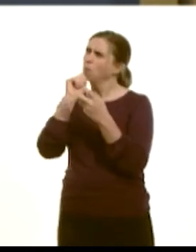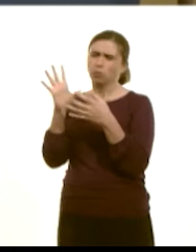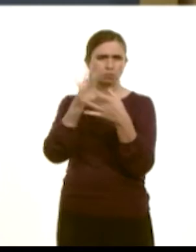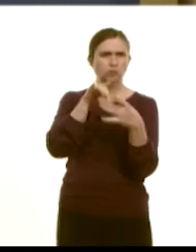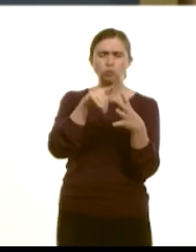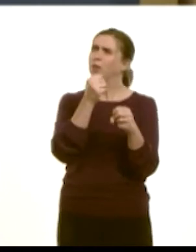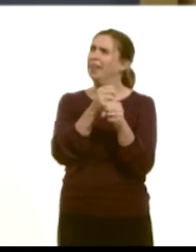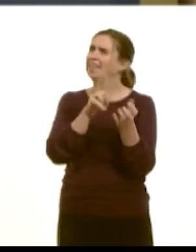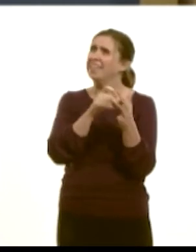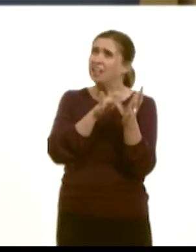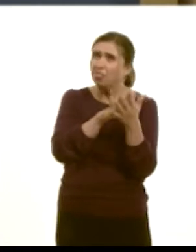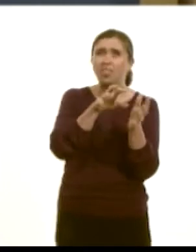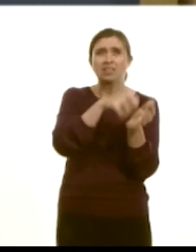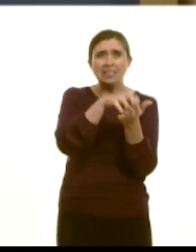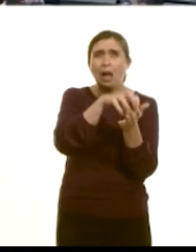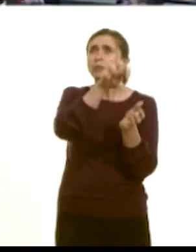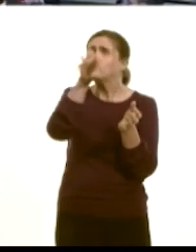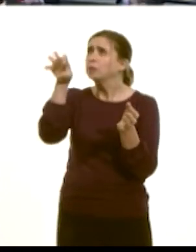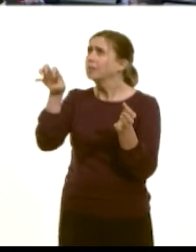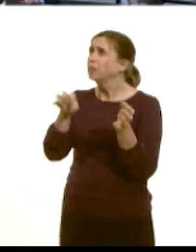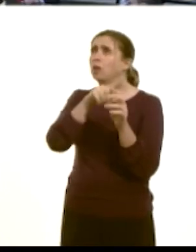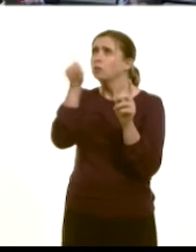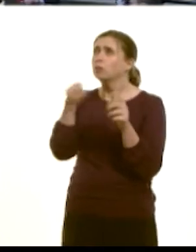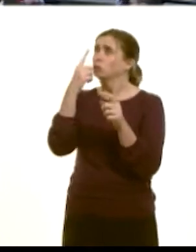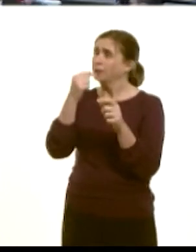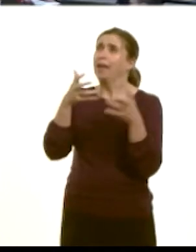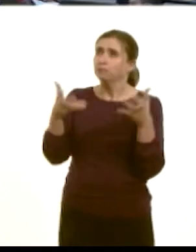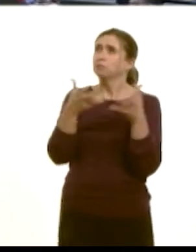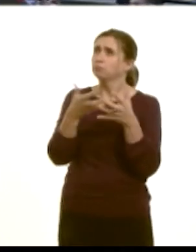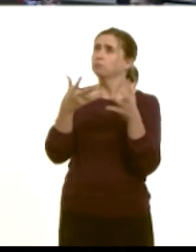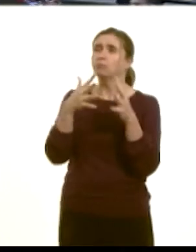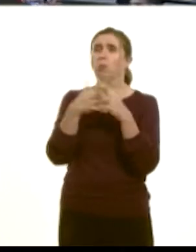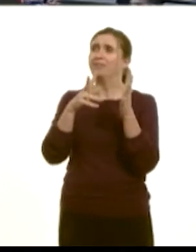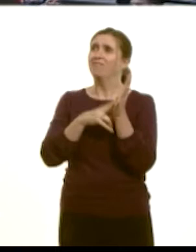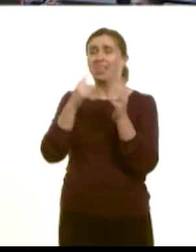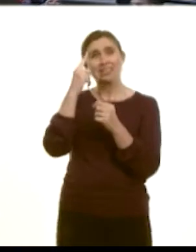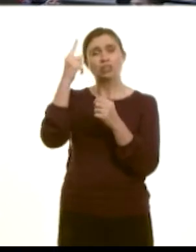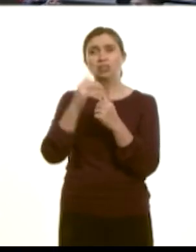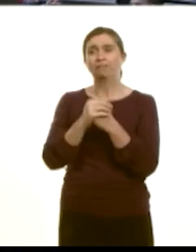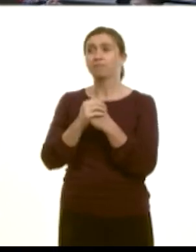we can build on the successes of the western valleys initiative? Carwyn Jones: I am pleased to say that the high street campaign last September was a